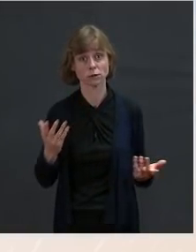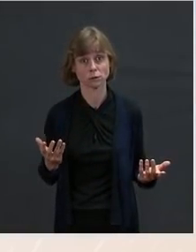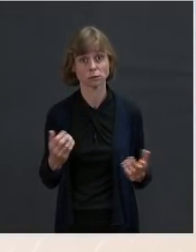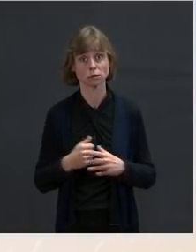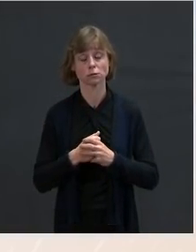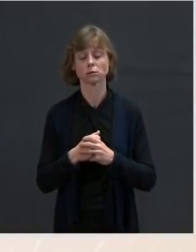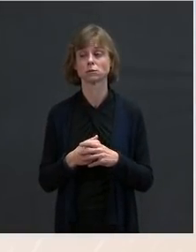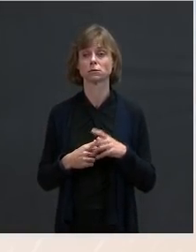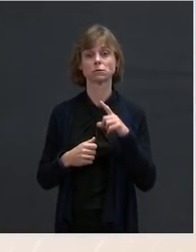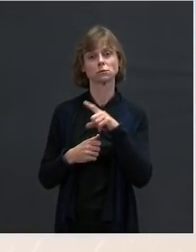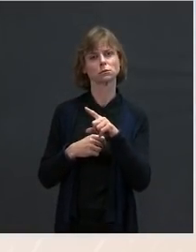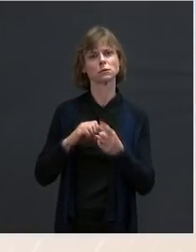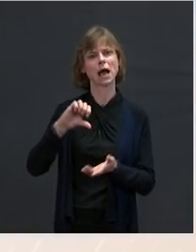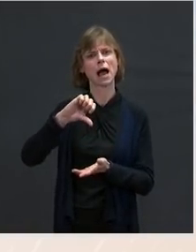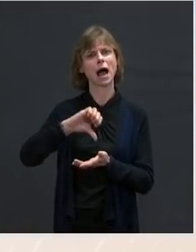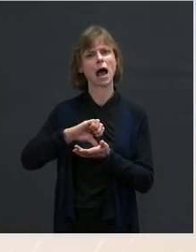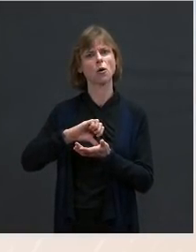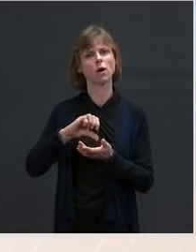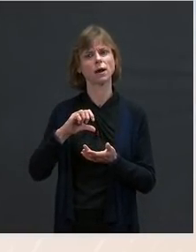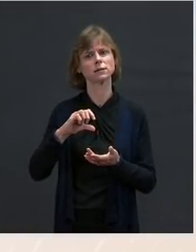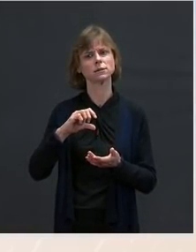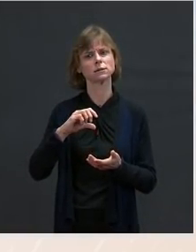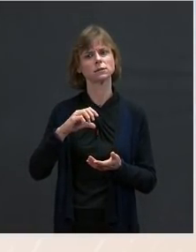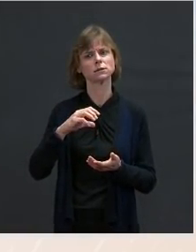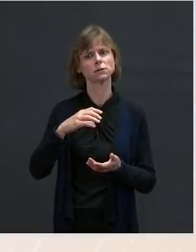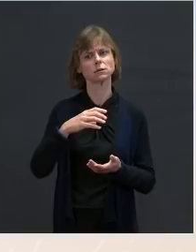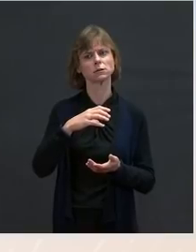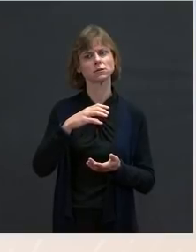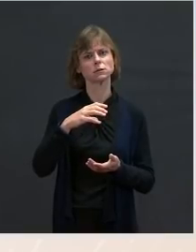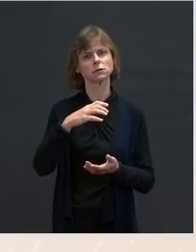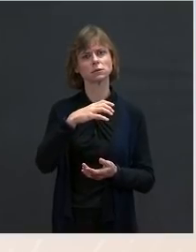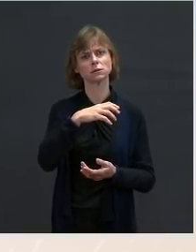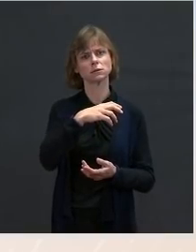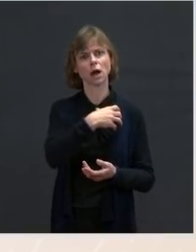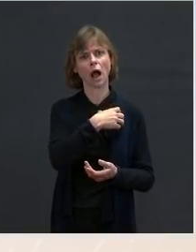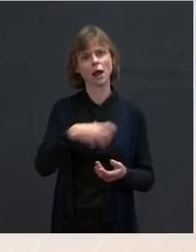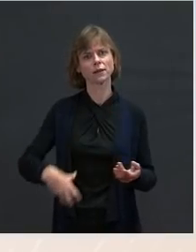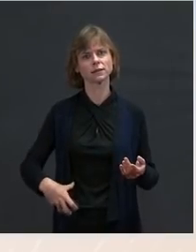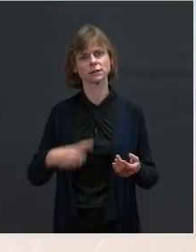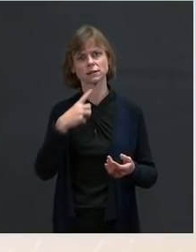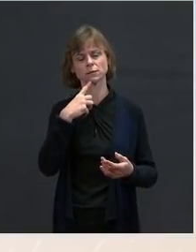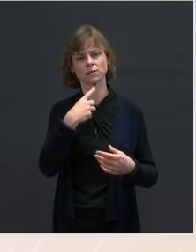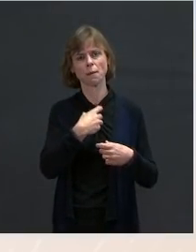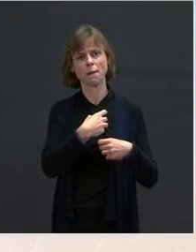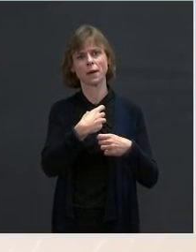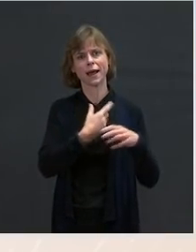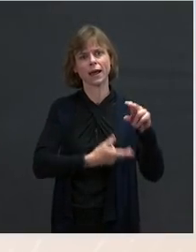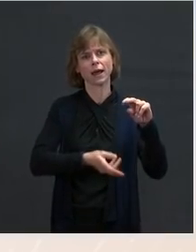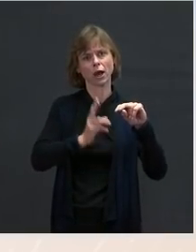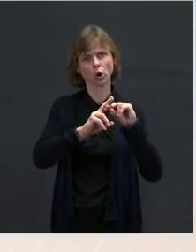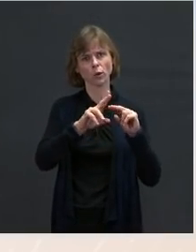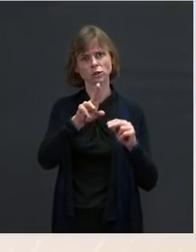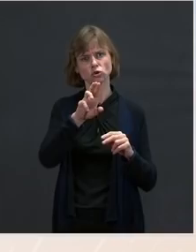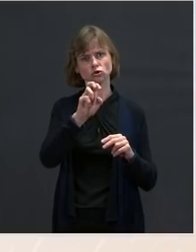Iran's Ayatollah said today that Iran may enrich uranium up to 60 percent purity if needed.